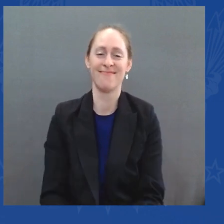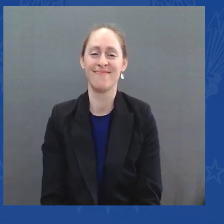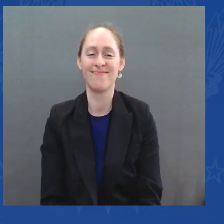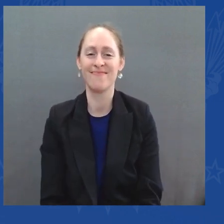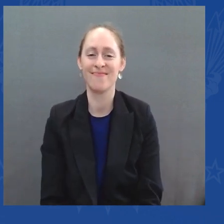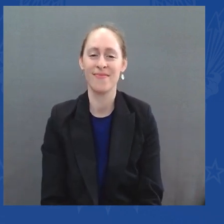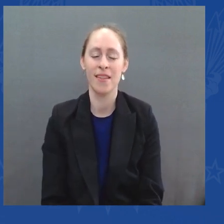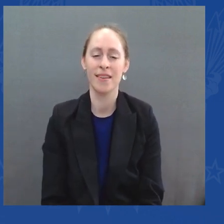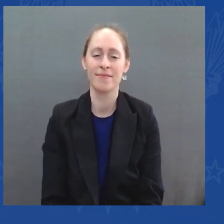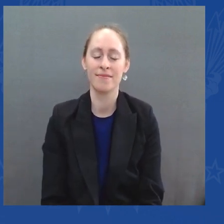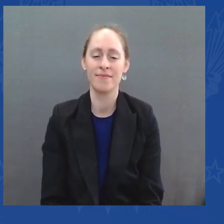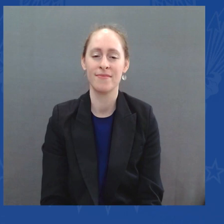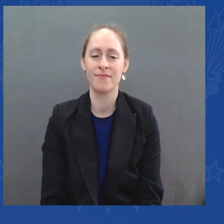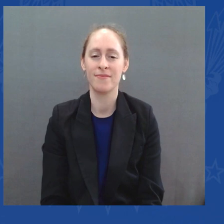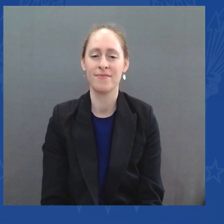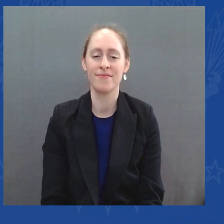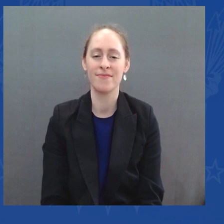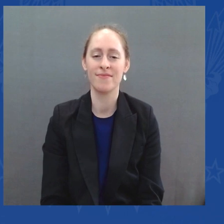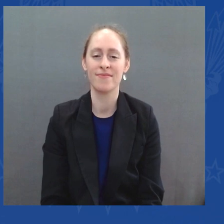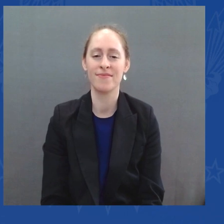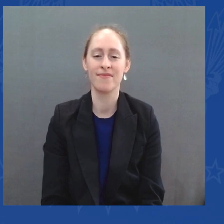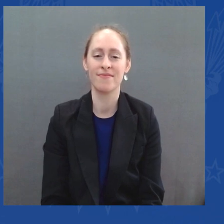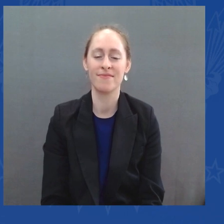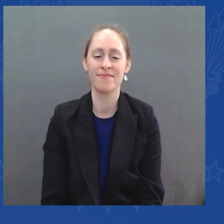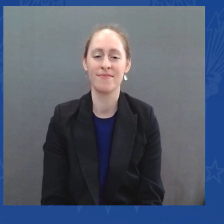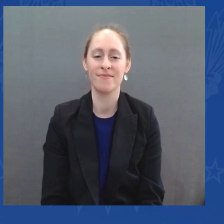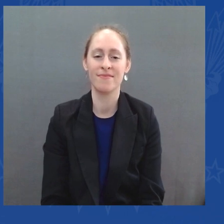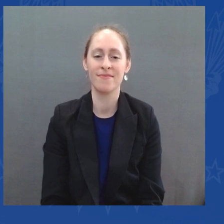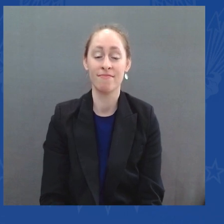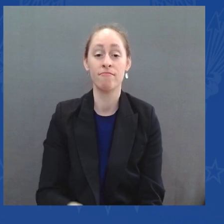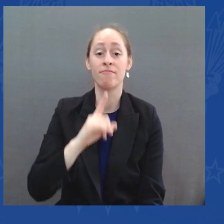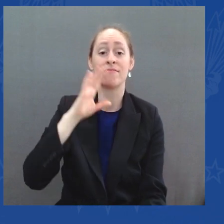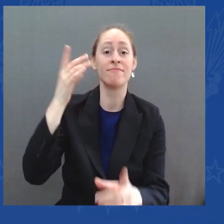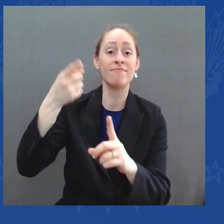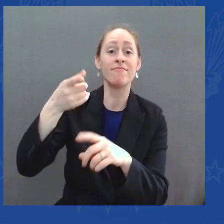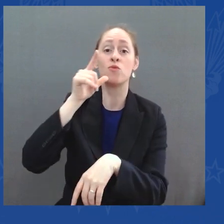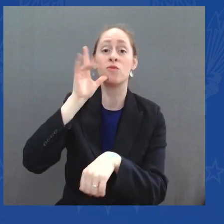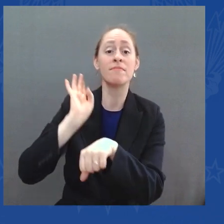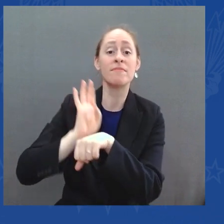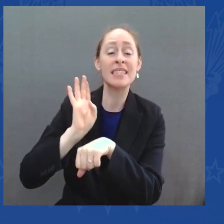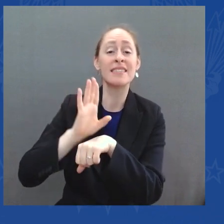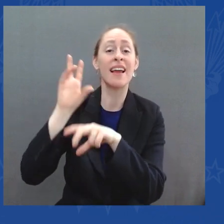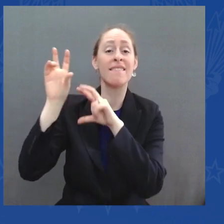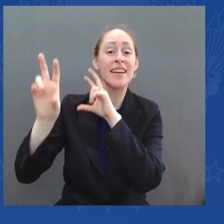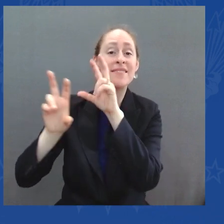They could all retire and nothing much would change. You all quit, everything comes to a halt. Think about it. I'm not joking.